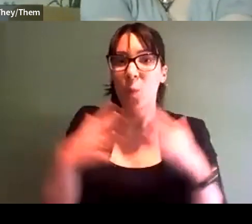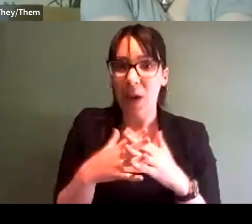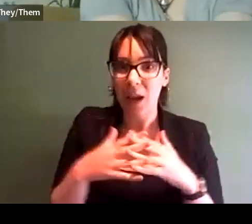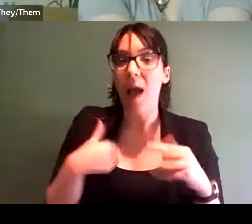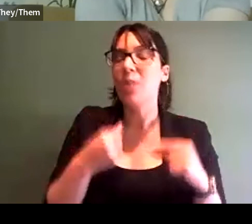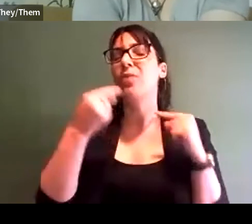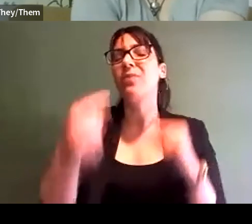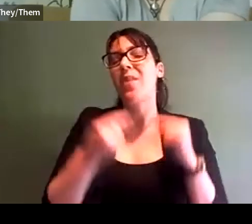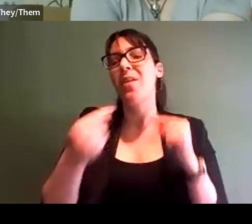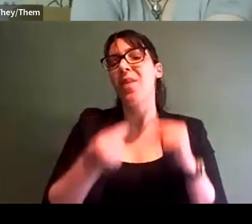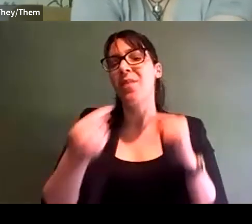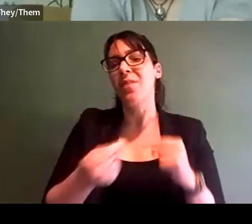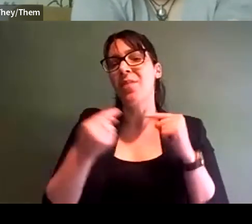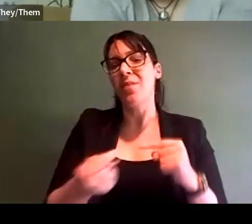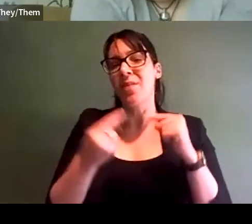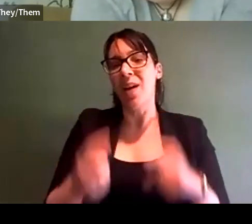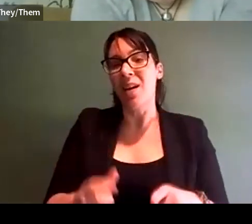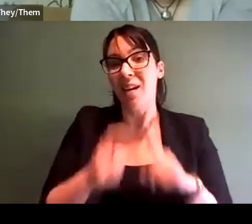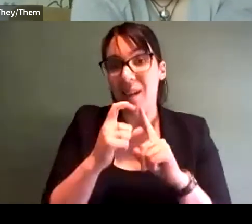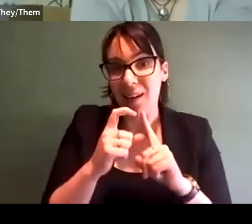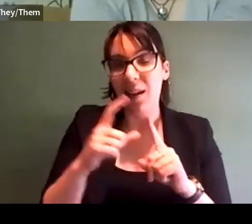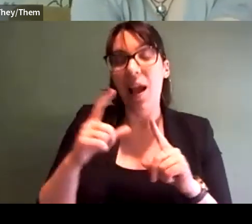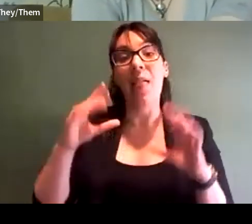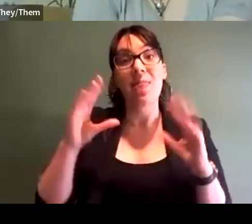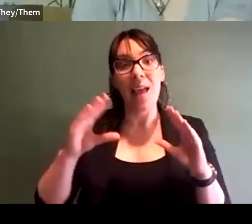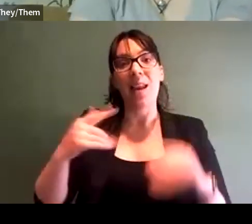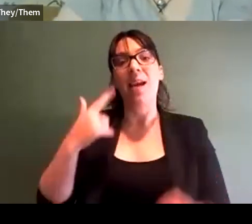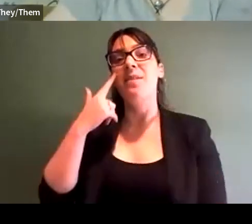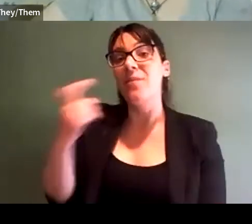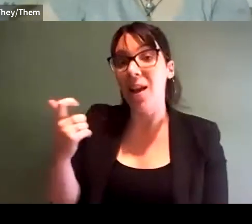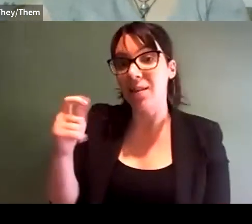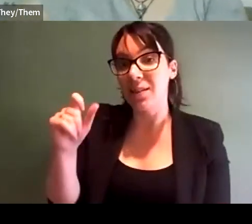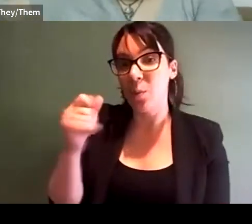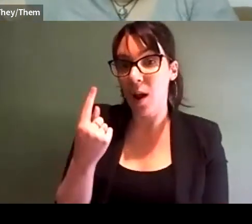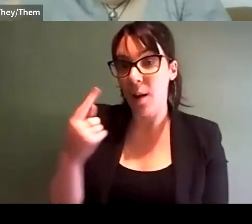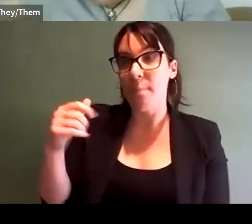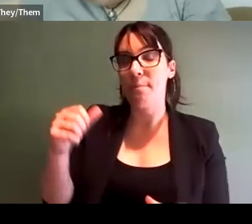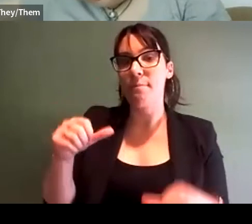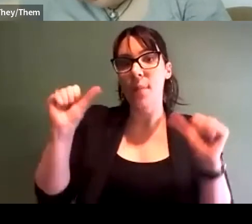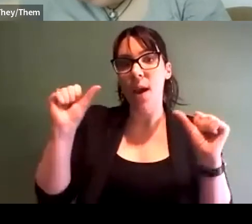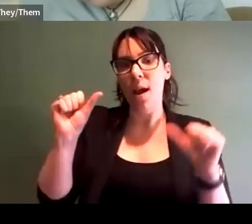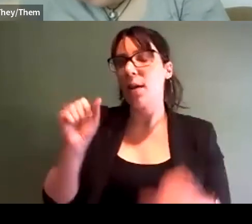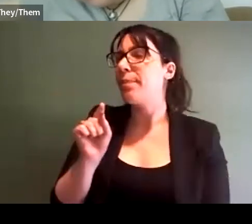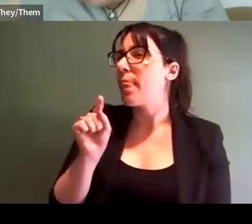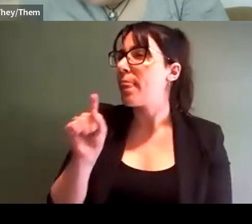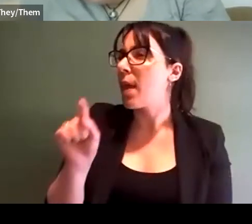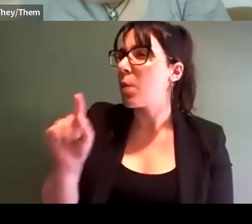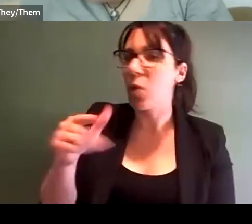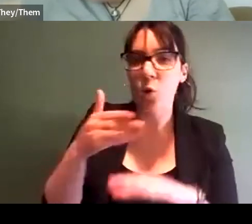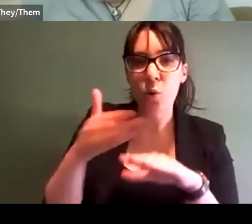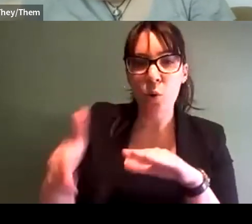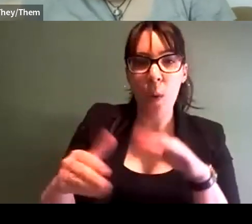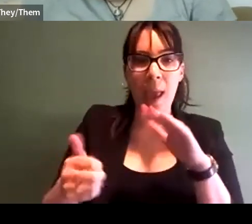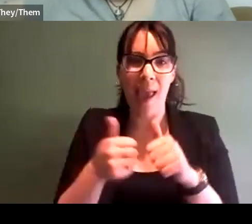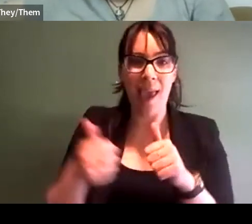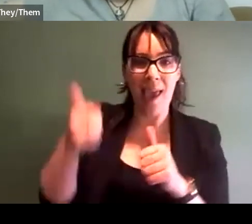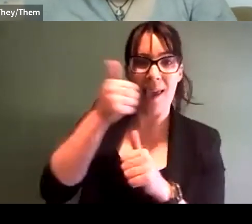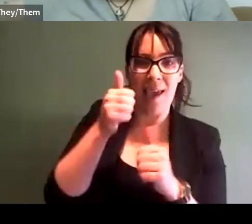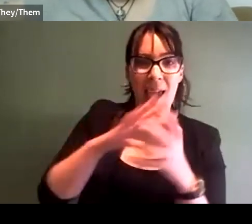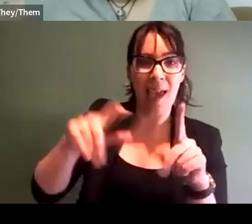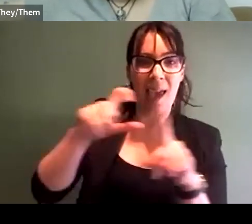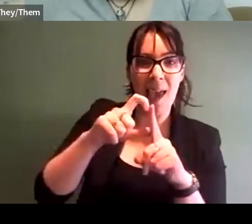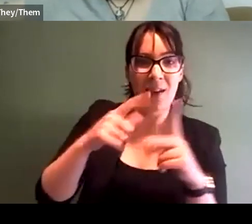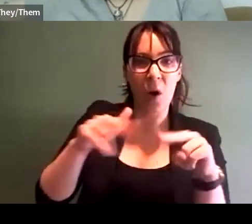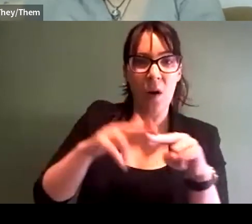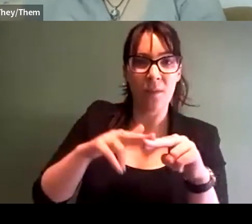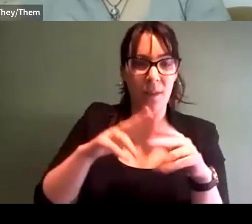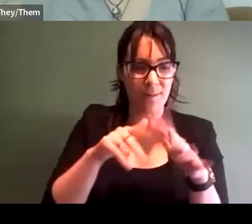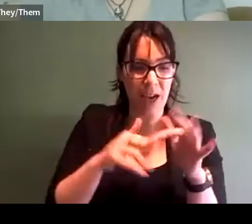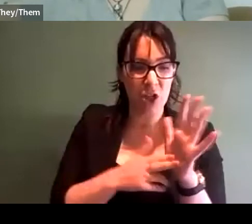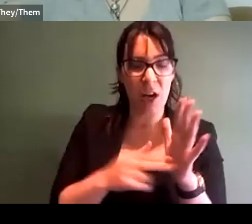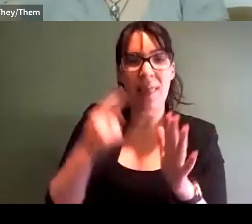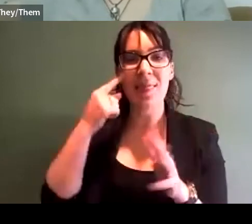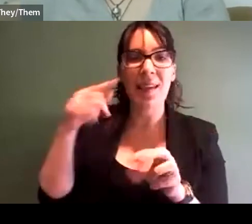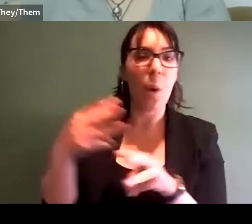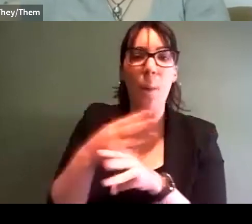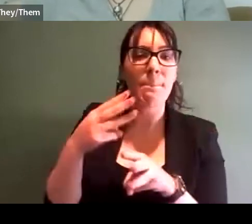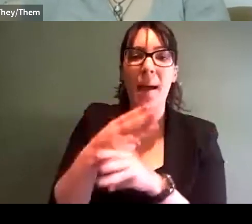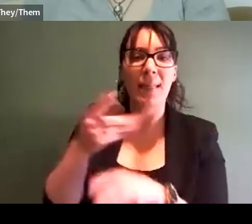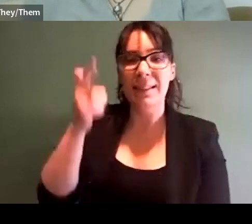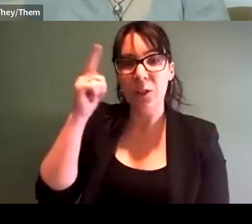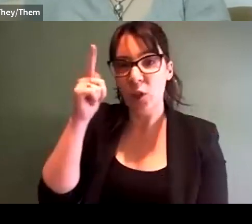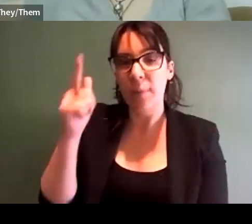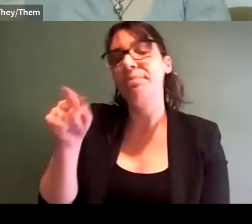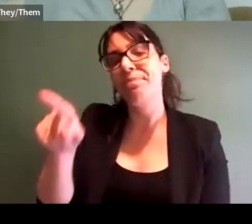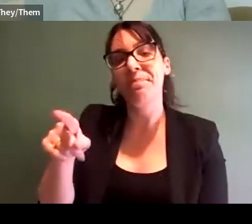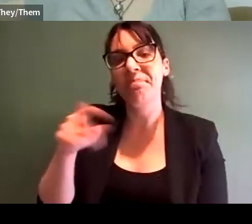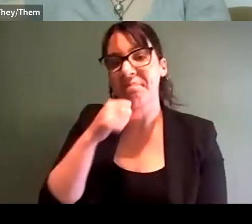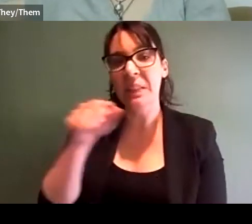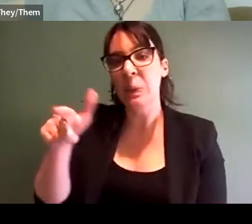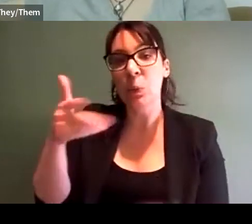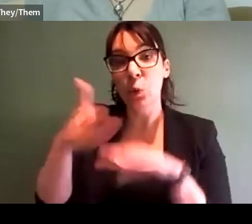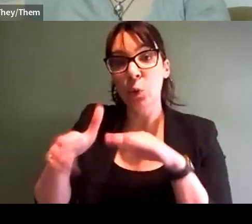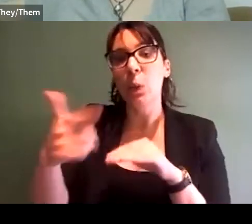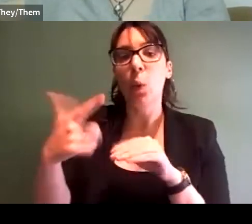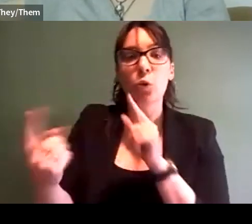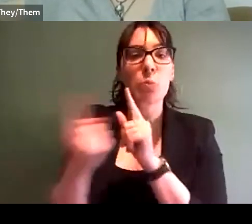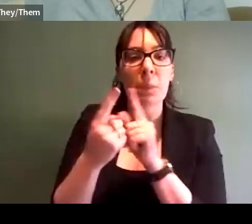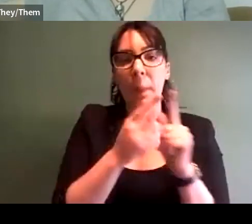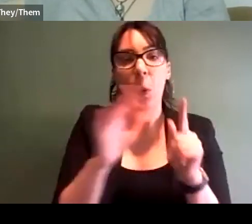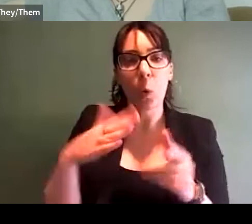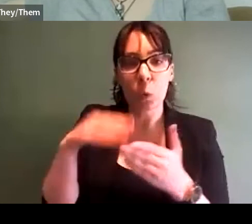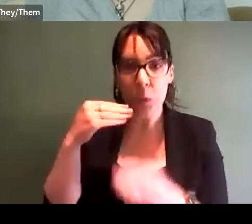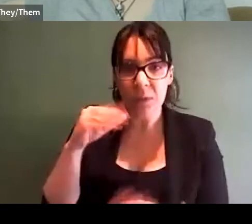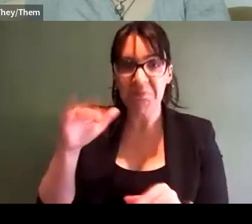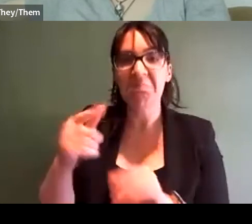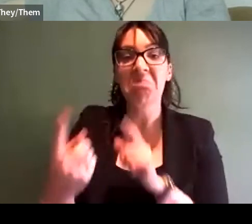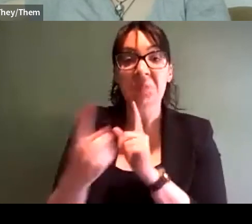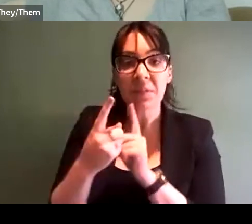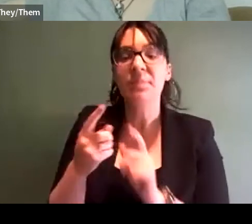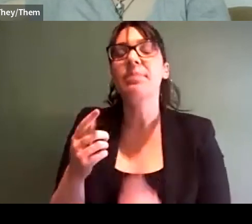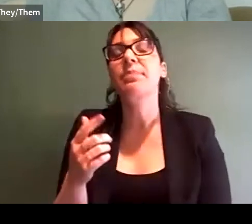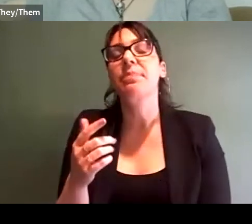And I had to fight very hard for that and it wasn't until I found someone who was the new faction had a faction, I think was a math teacher but I was in green faction and he came around and he was new, so we wanted to meet all the students.